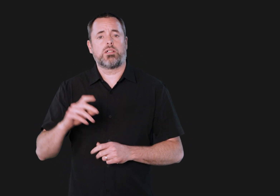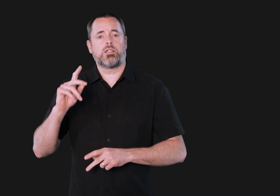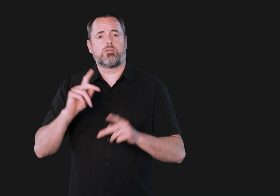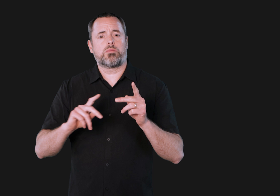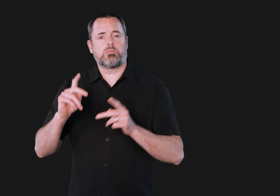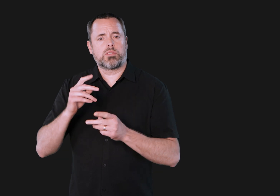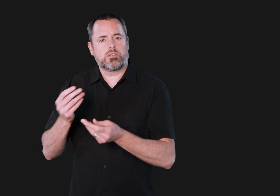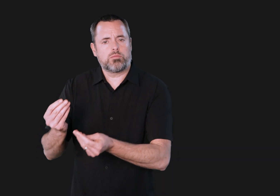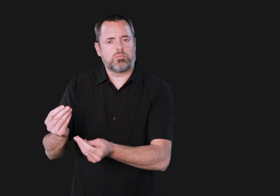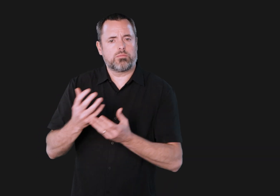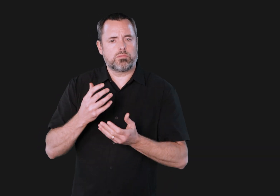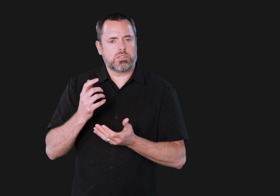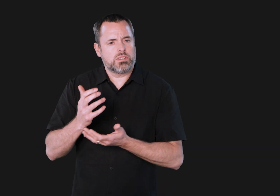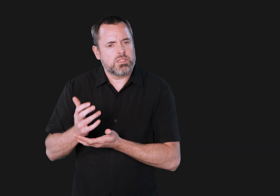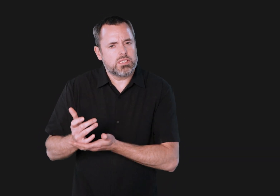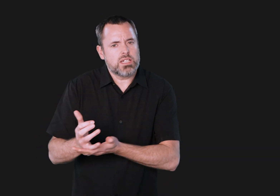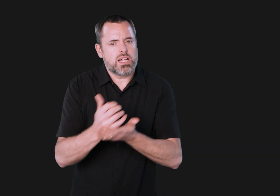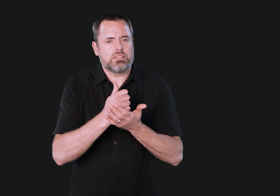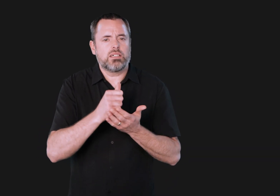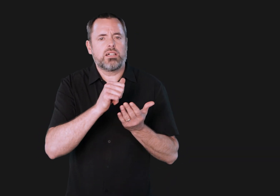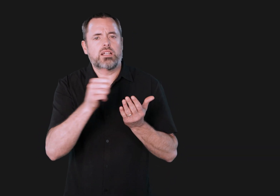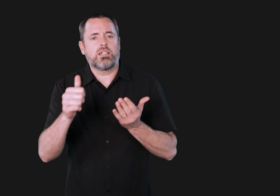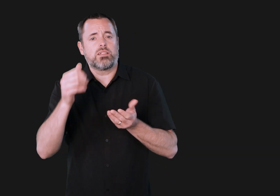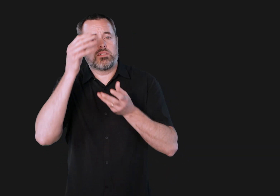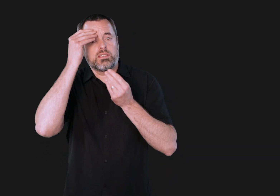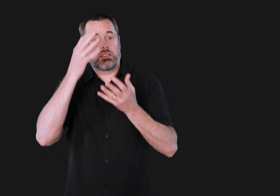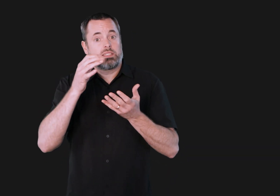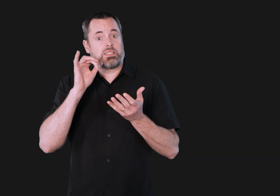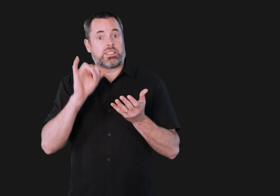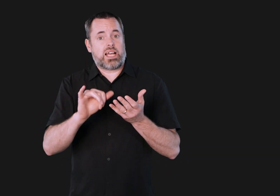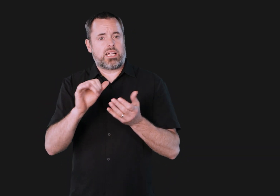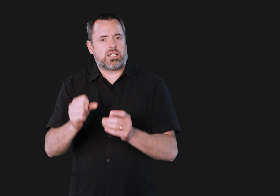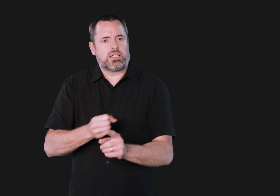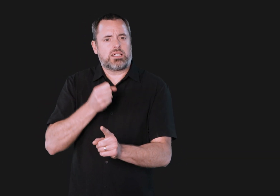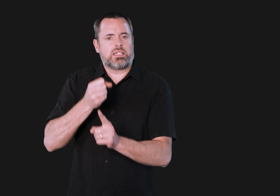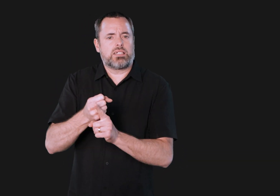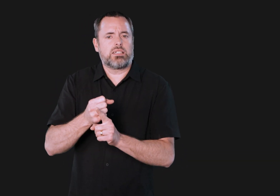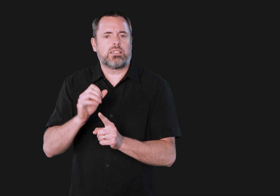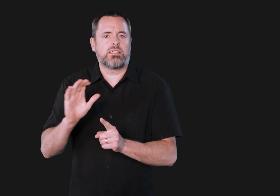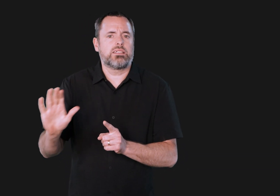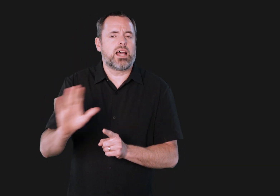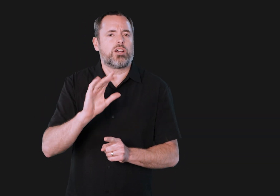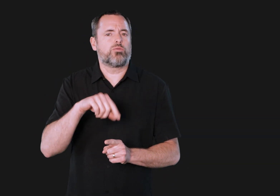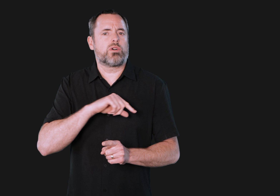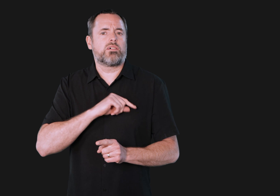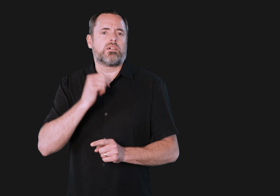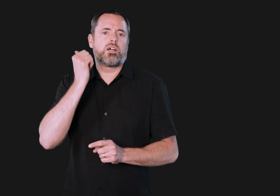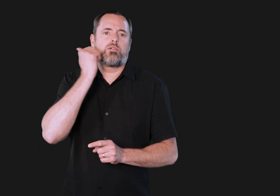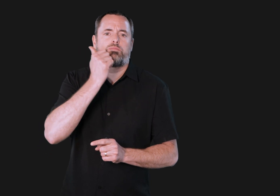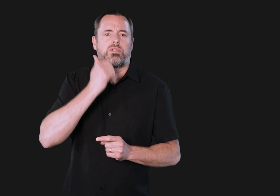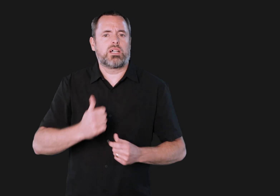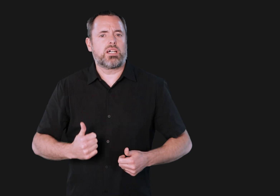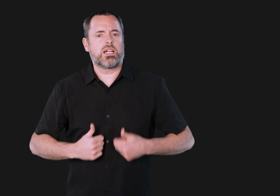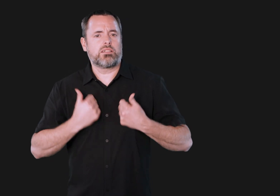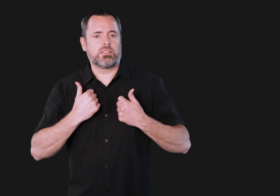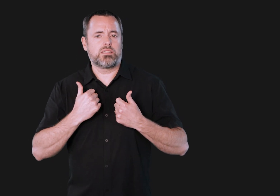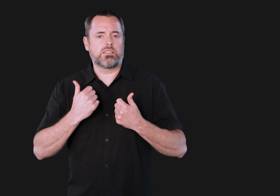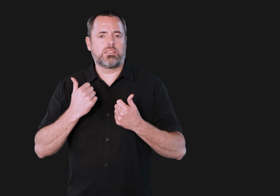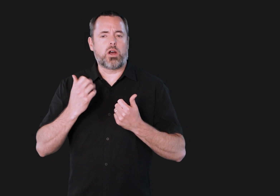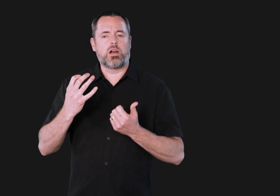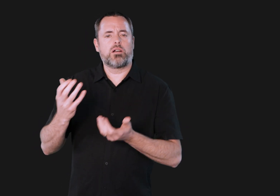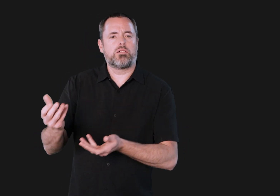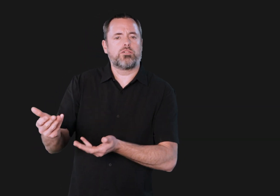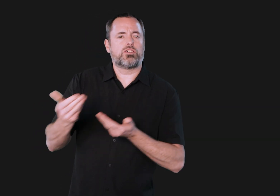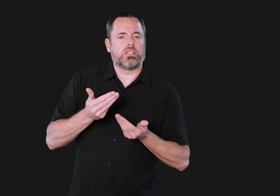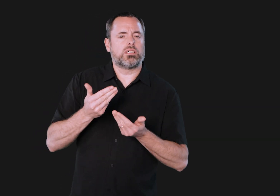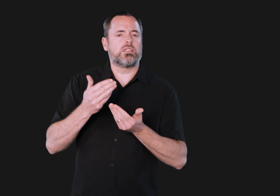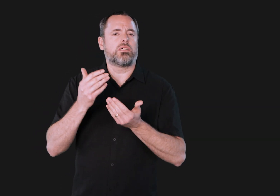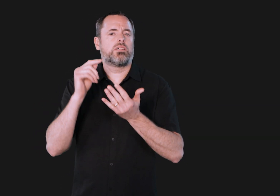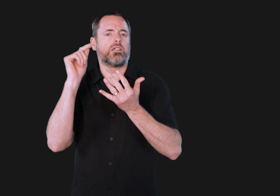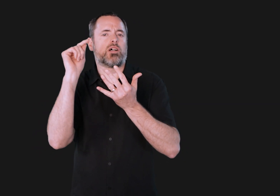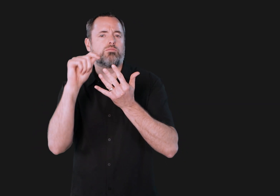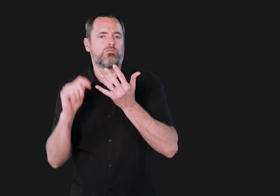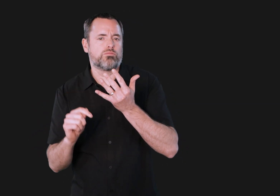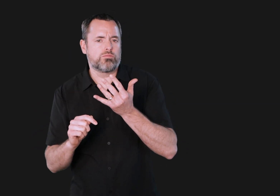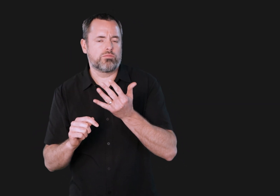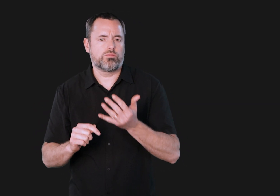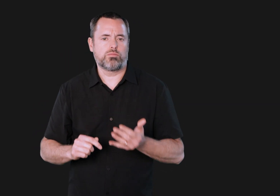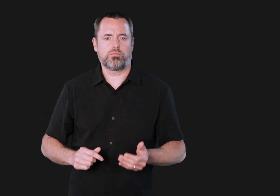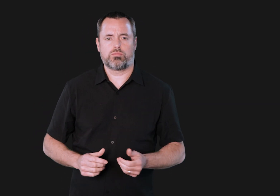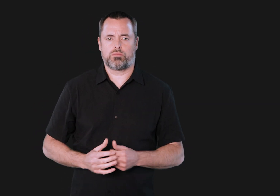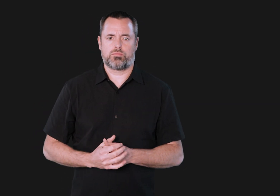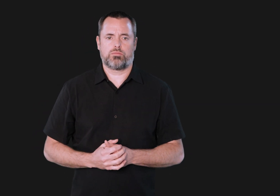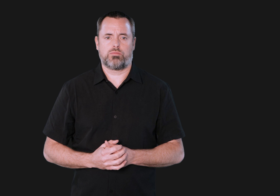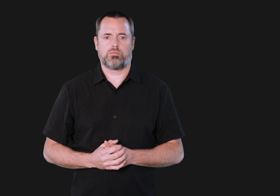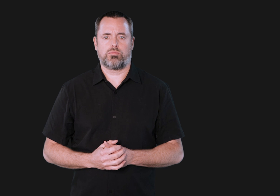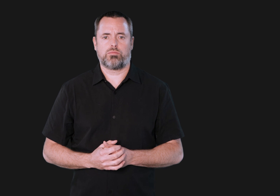People also told us to collect other information affecting the quality of their day to day lives. Here are some areas they suggested.